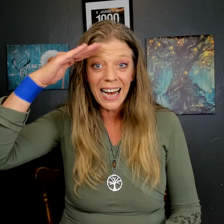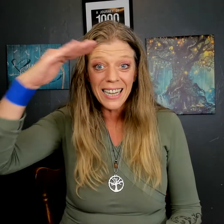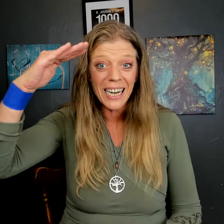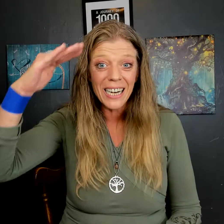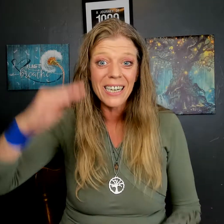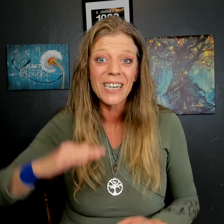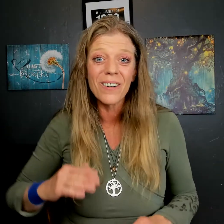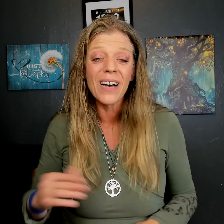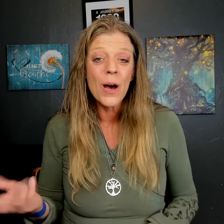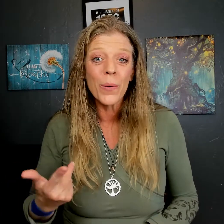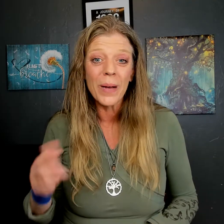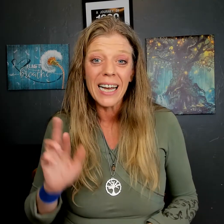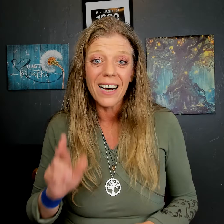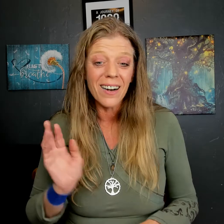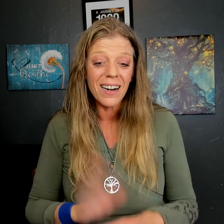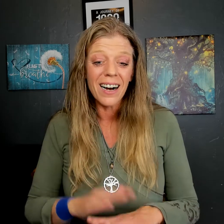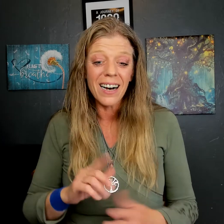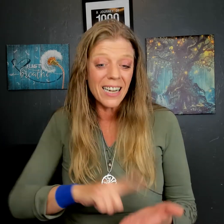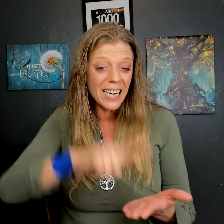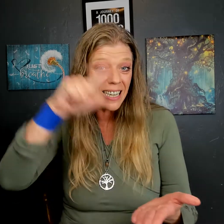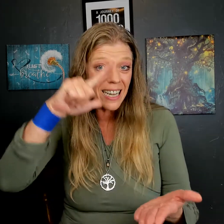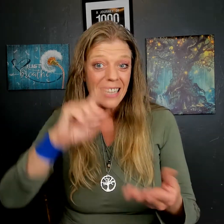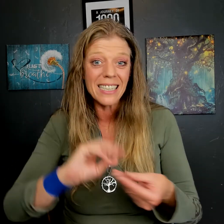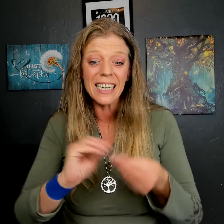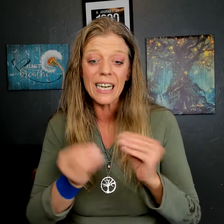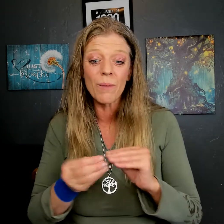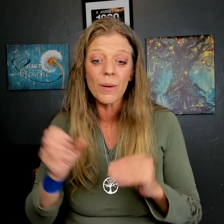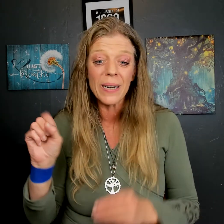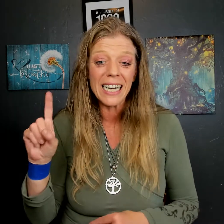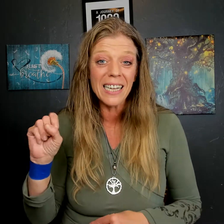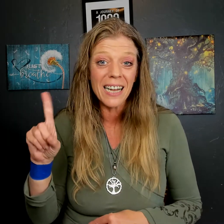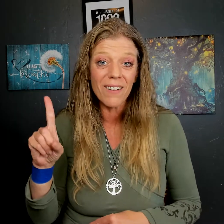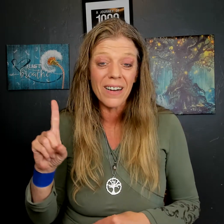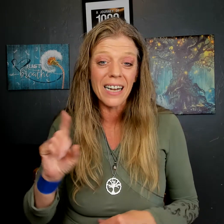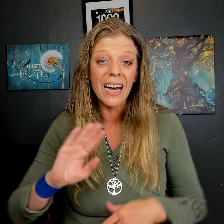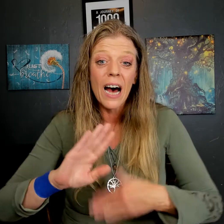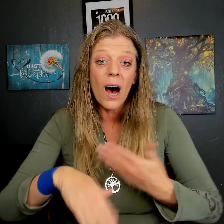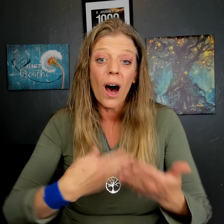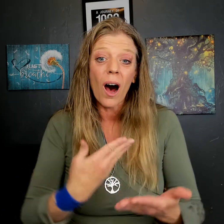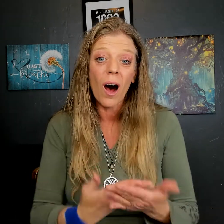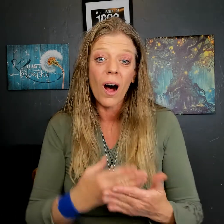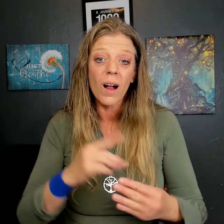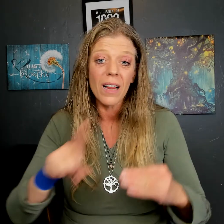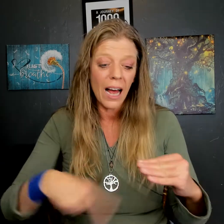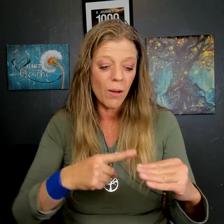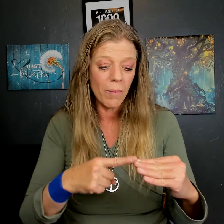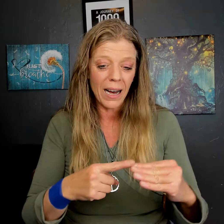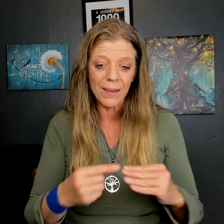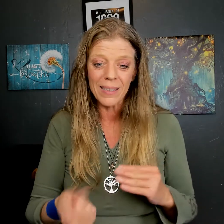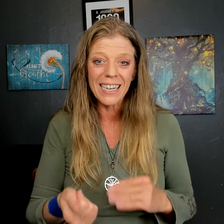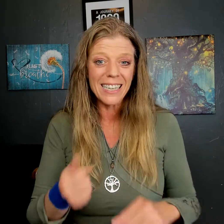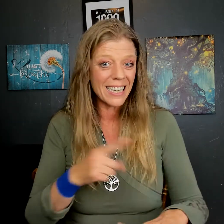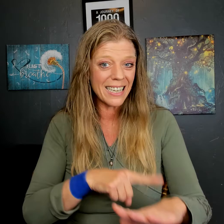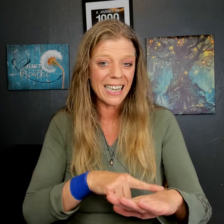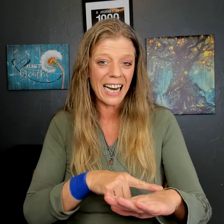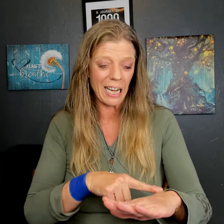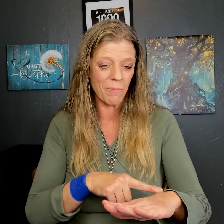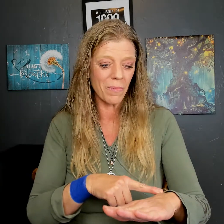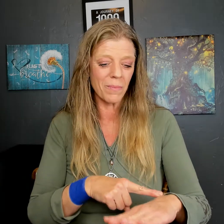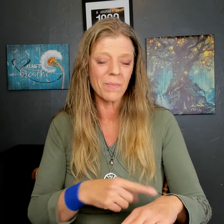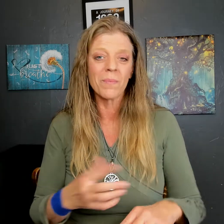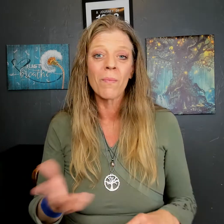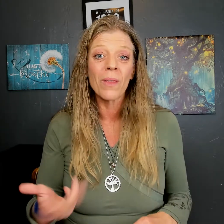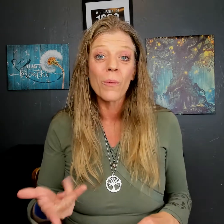Hello! We arre on Lesson #11 - All About the Time